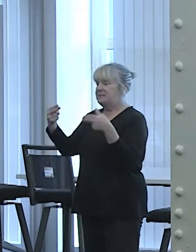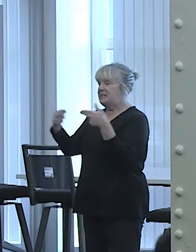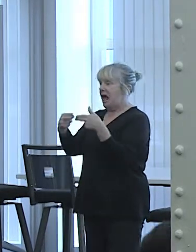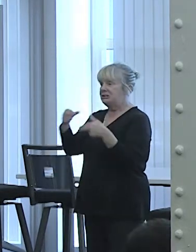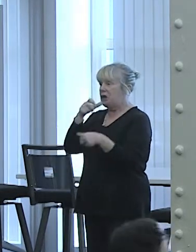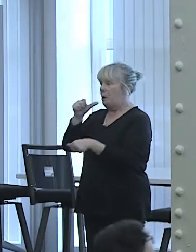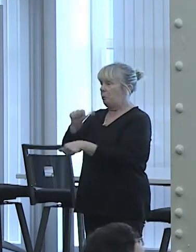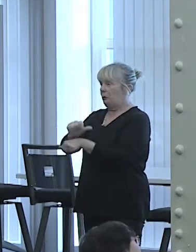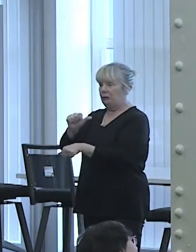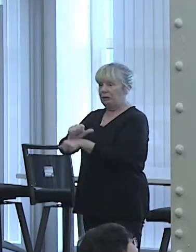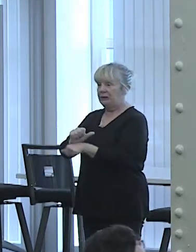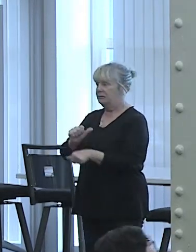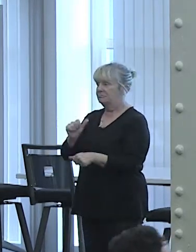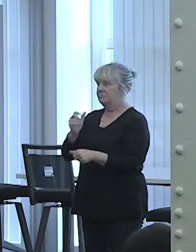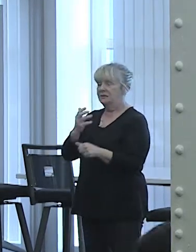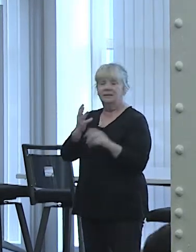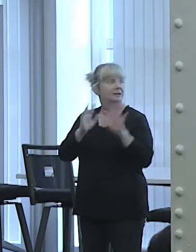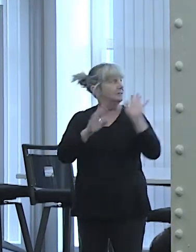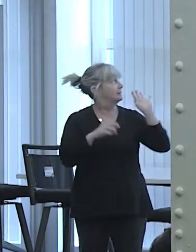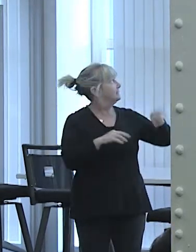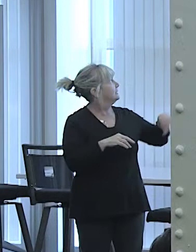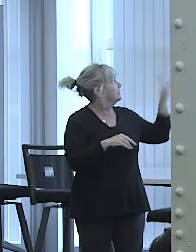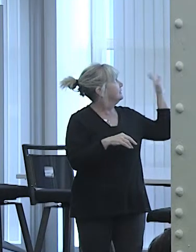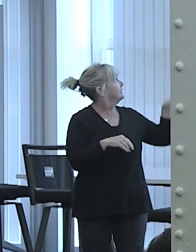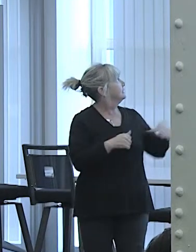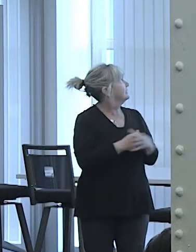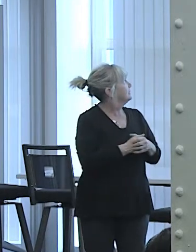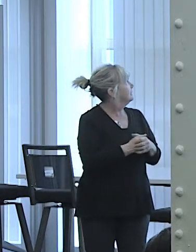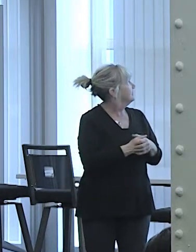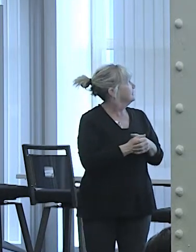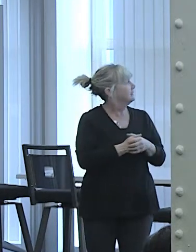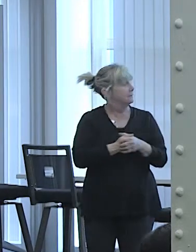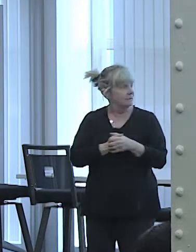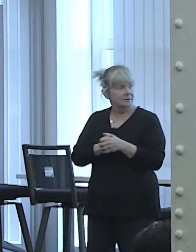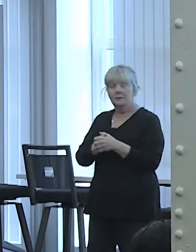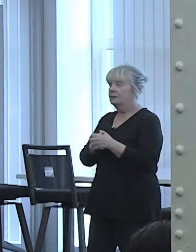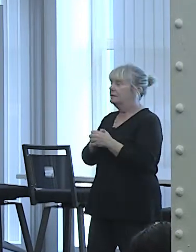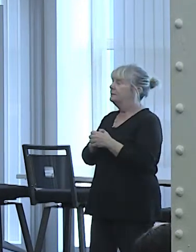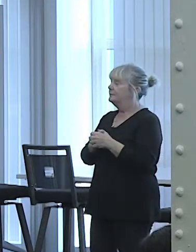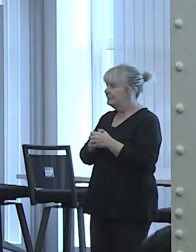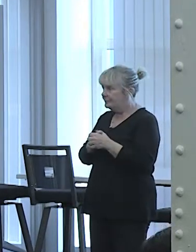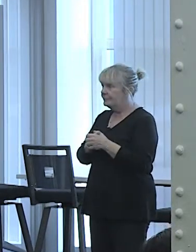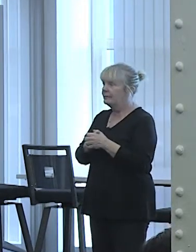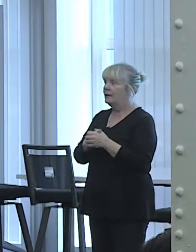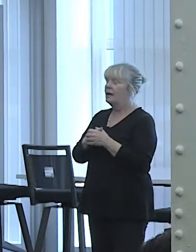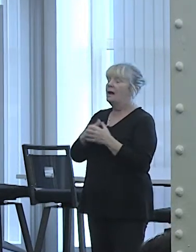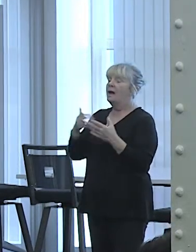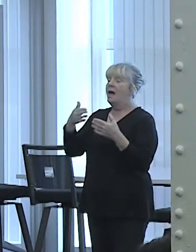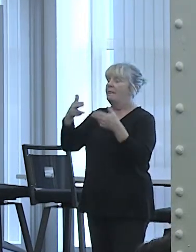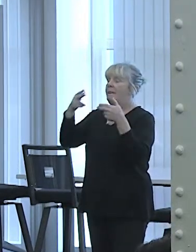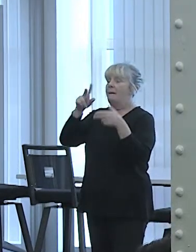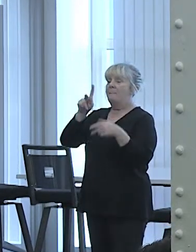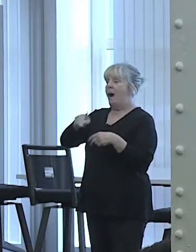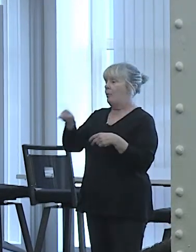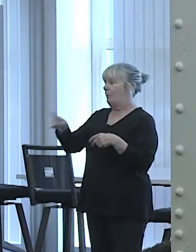'cause the rest of this is not displaying. I want to start by asking us to think about how we understand disability,